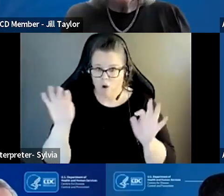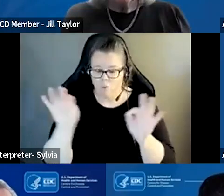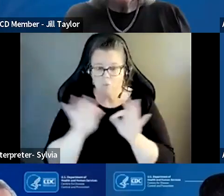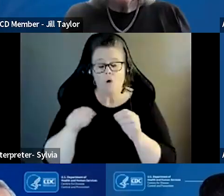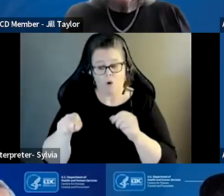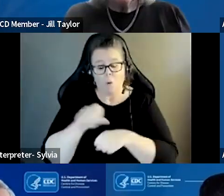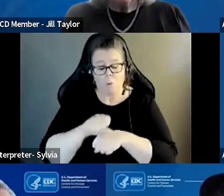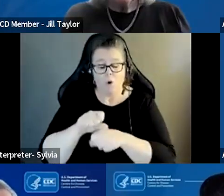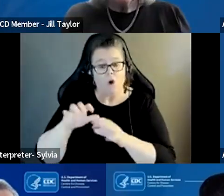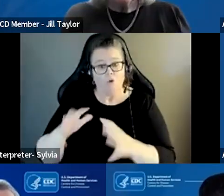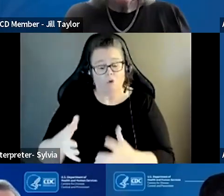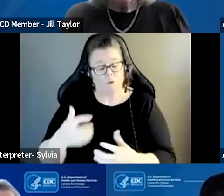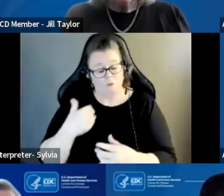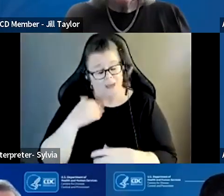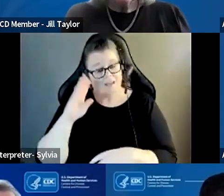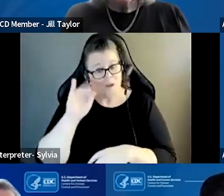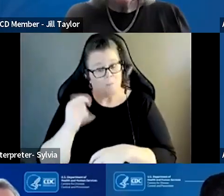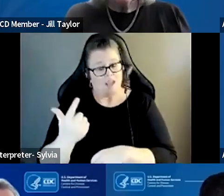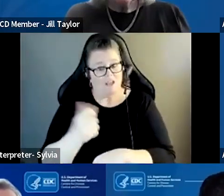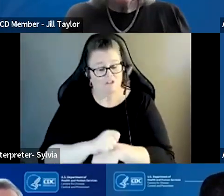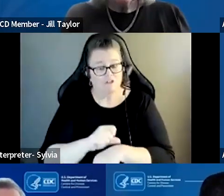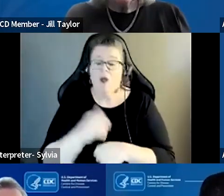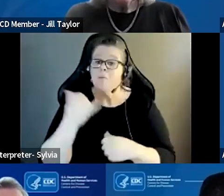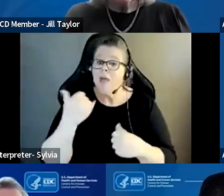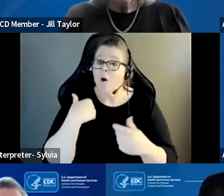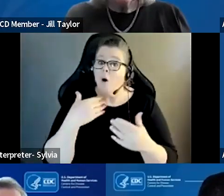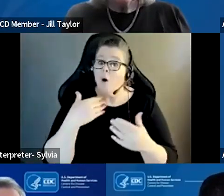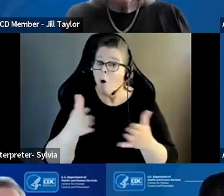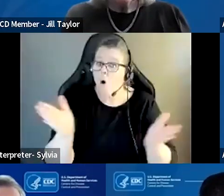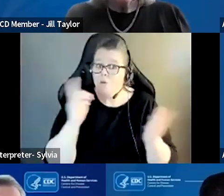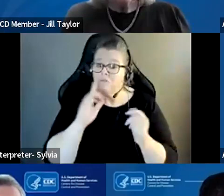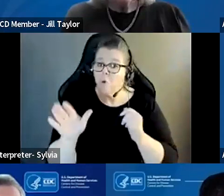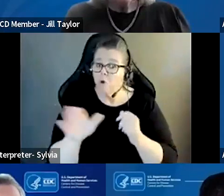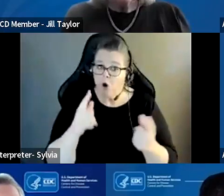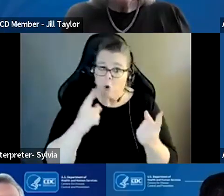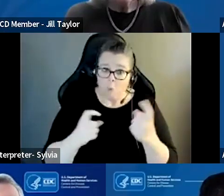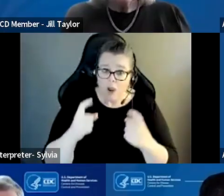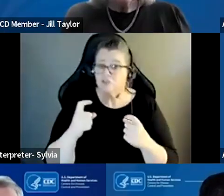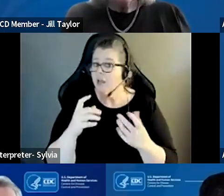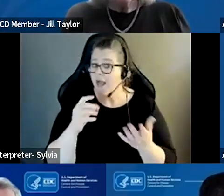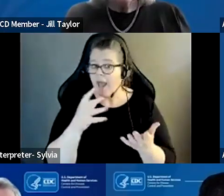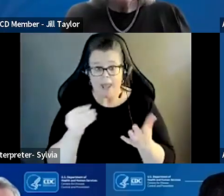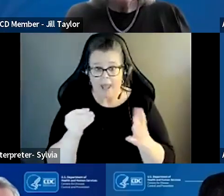I would like to open up the floor for questions -- and yes questions and then comments also on the terms of reference.